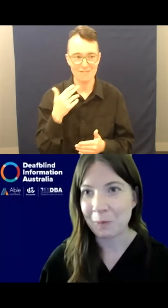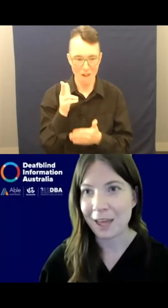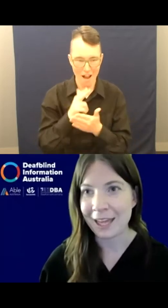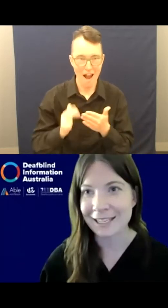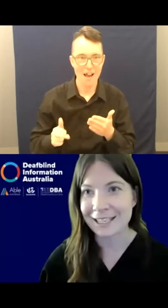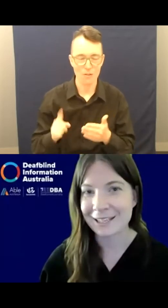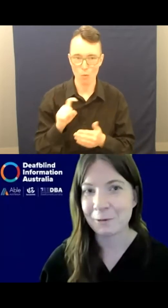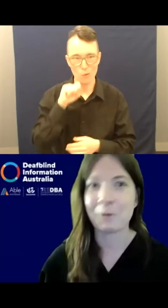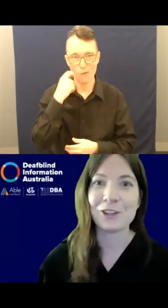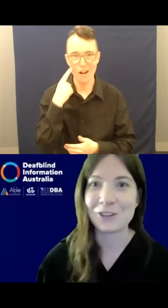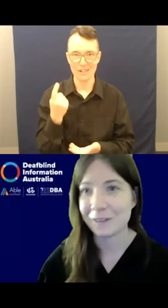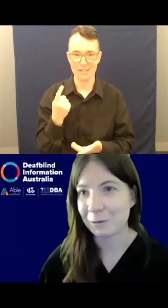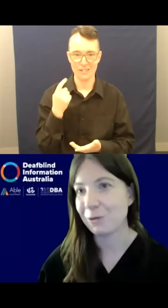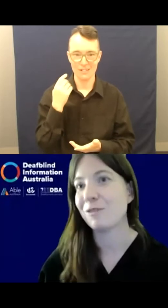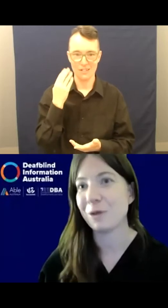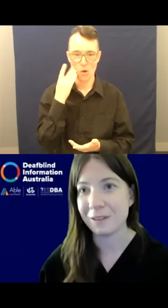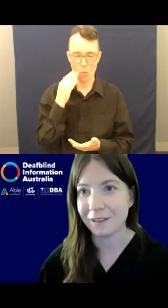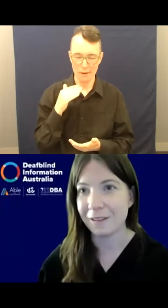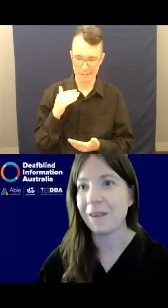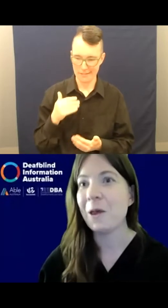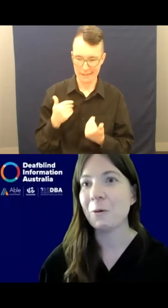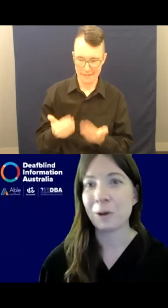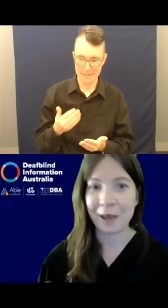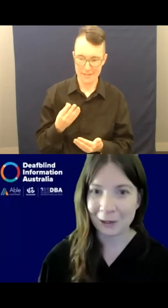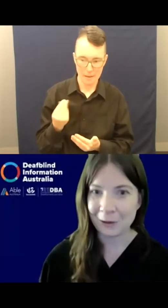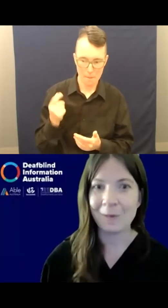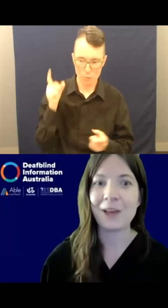And when we introduce some creative processes, what am I going to learn about you,